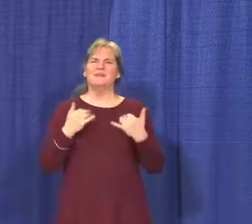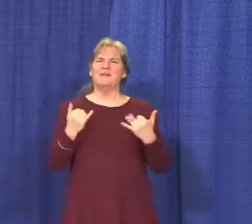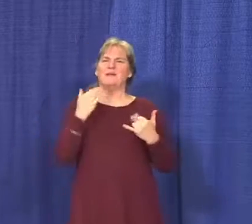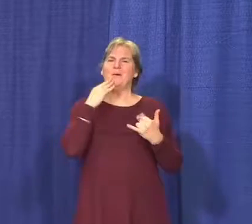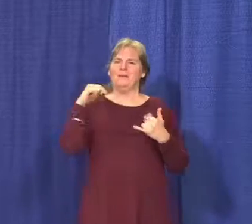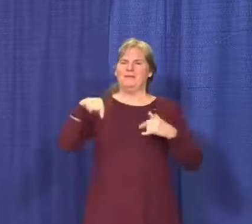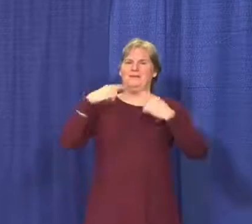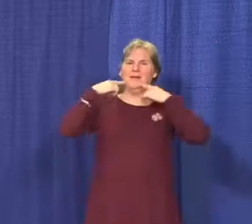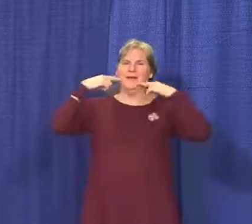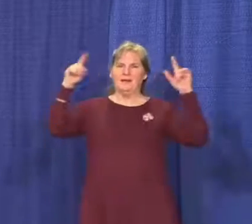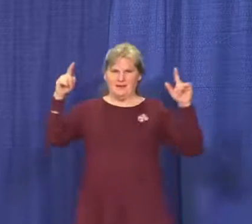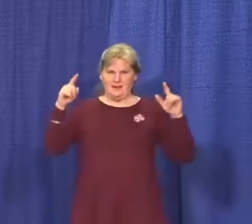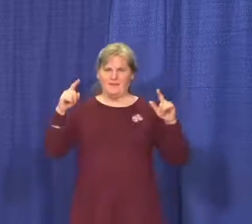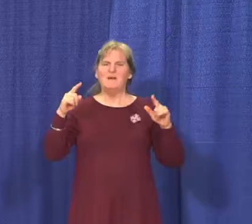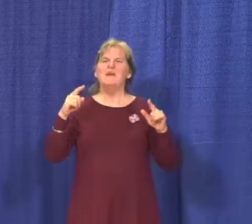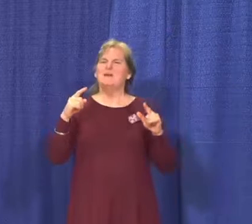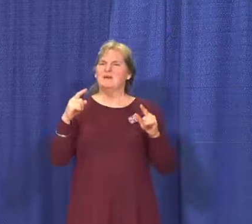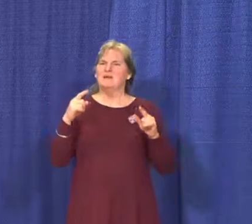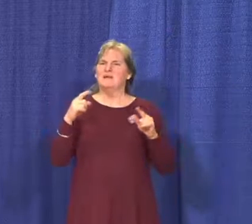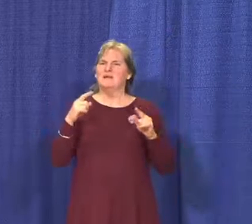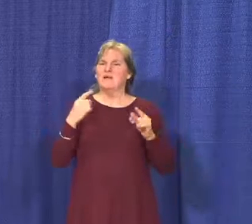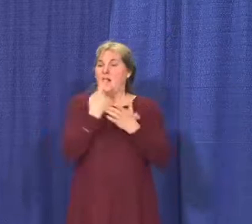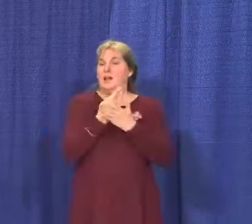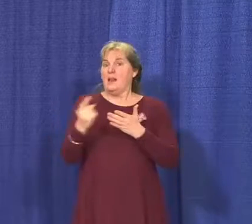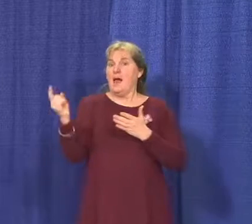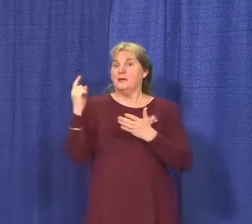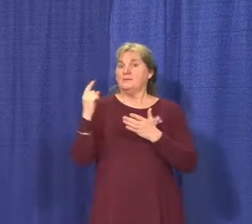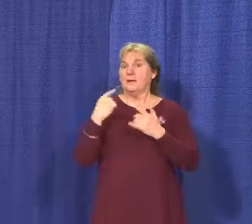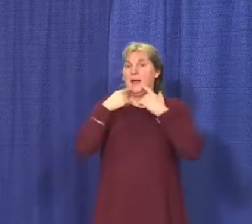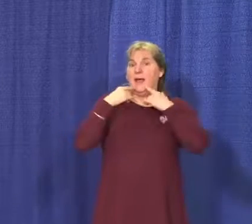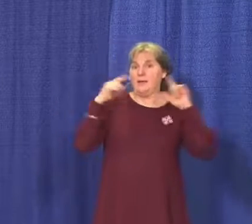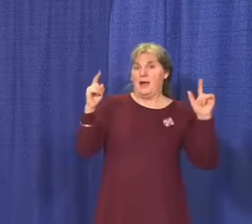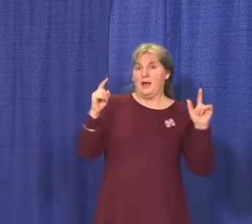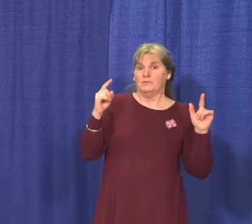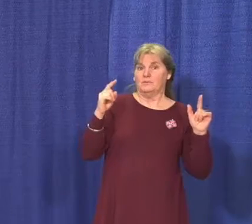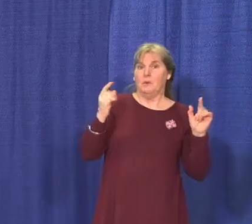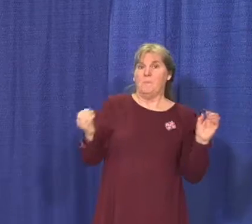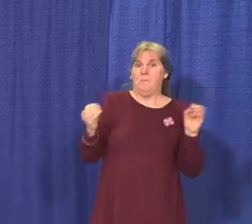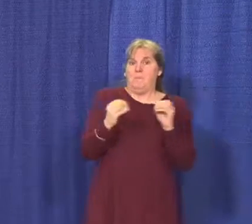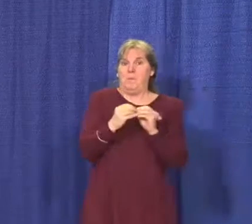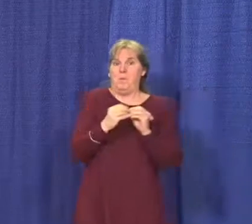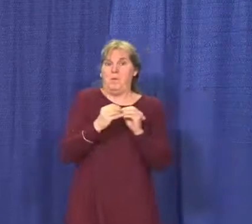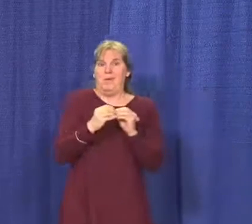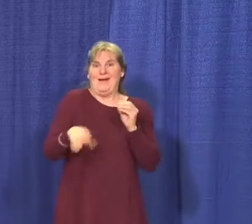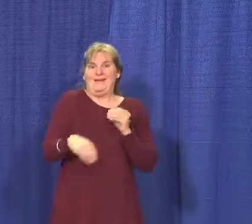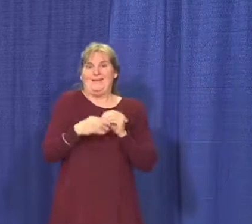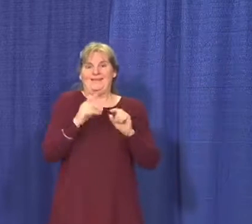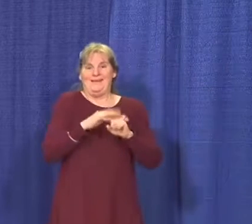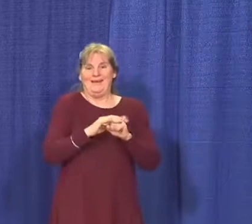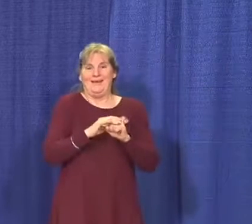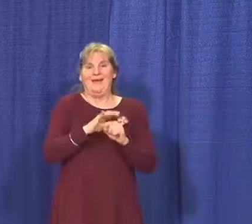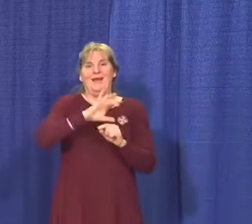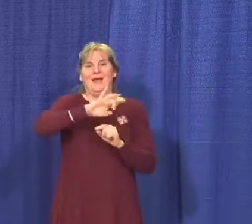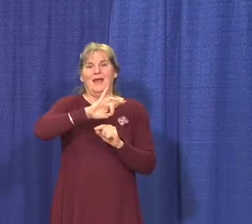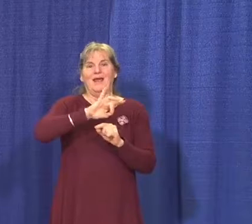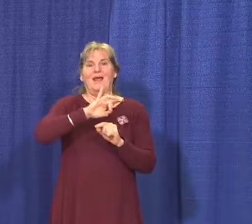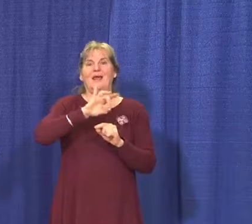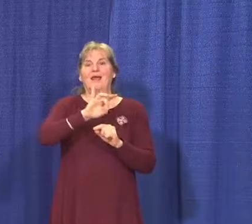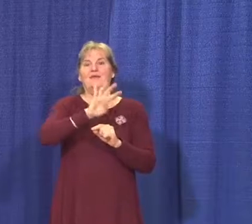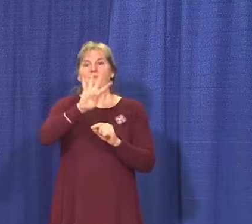Today at this announcement builds on our announcement from just last week that will help create 84 new supportive housing